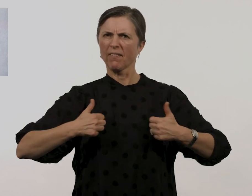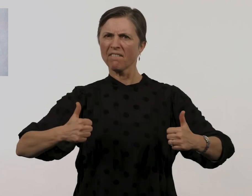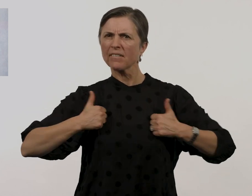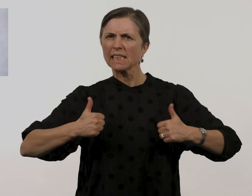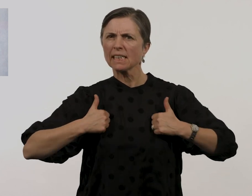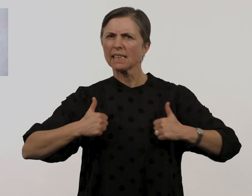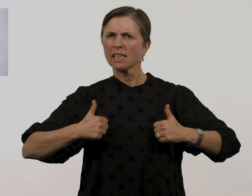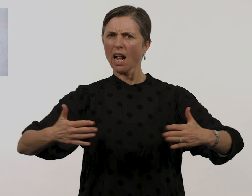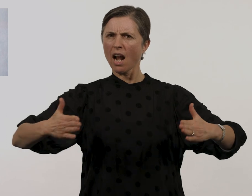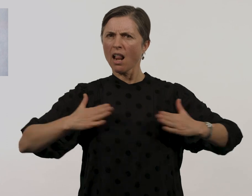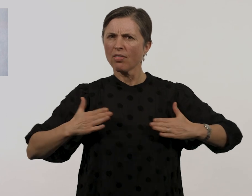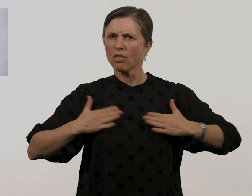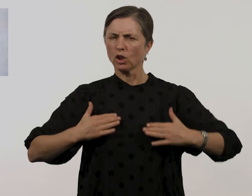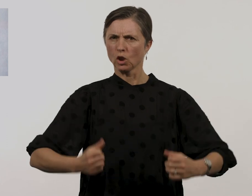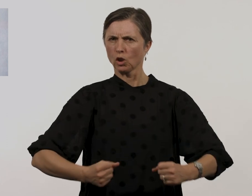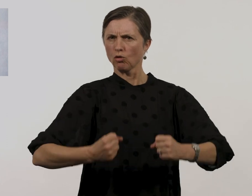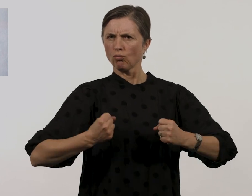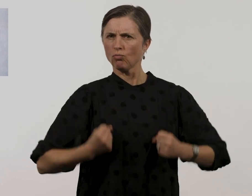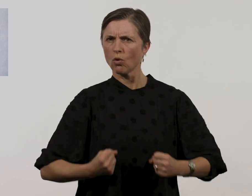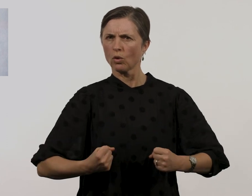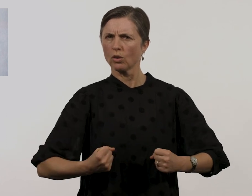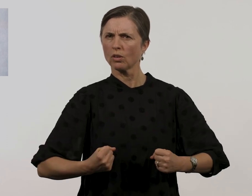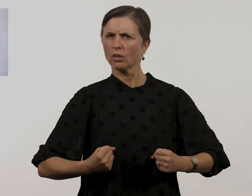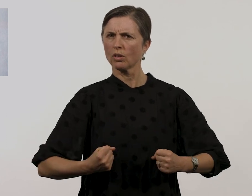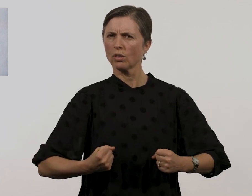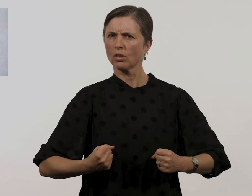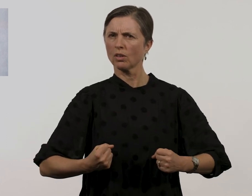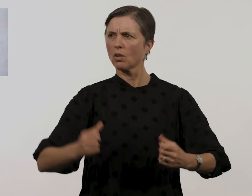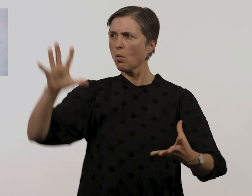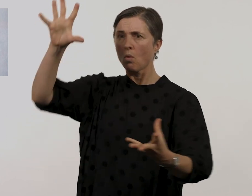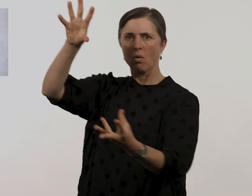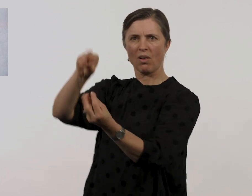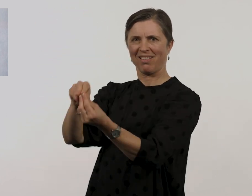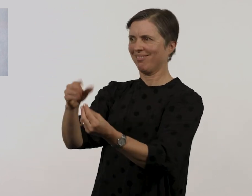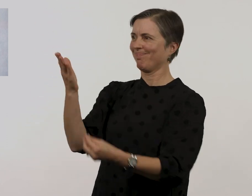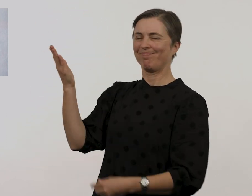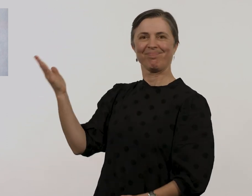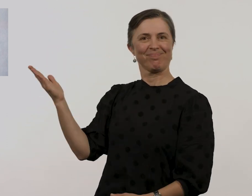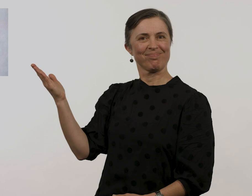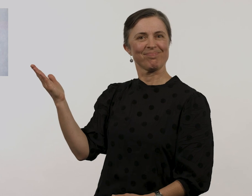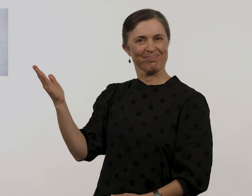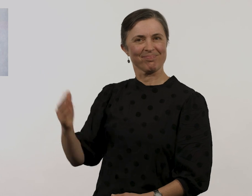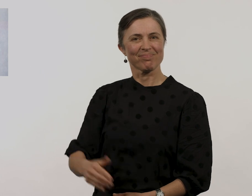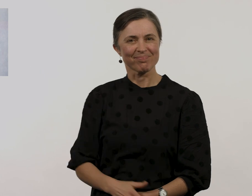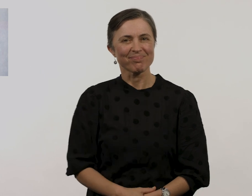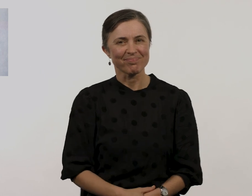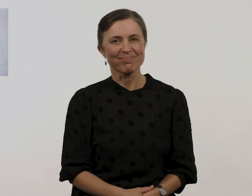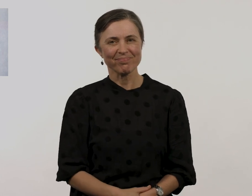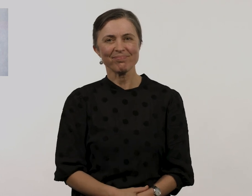'particularly given the impact of COVID over the last two years. Cherrone epitomised that.’